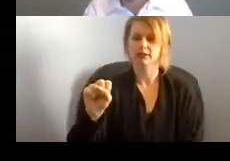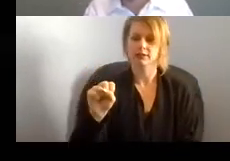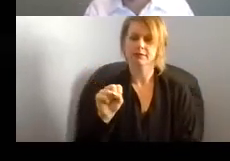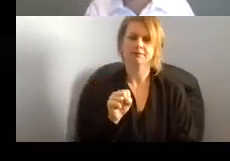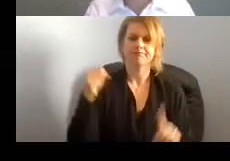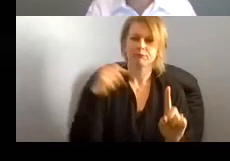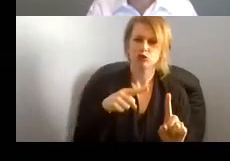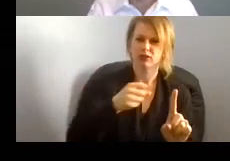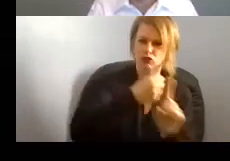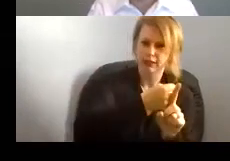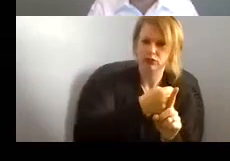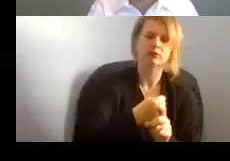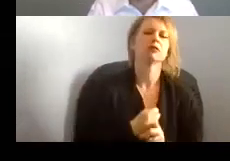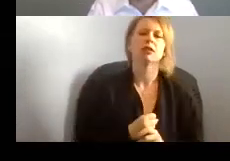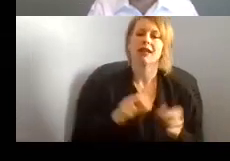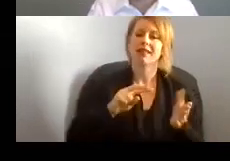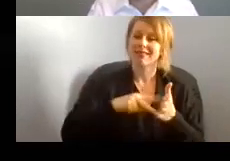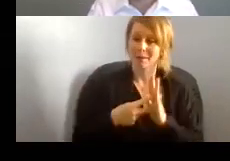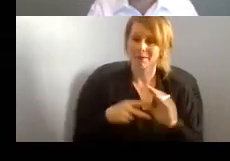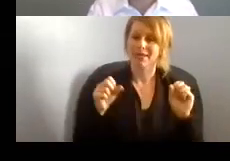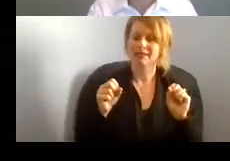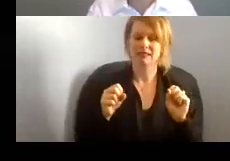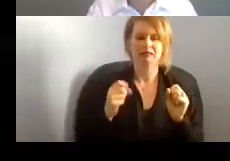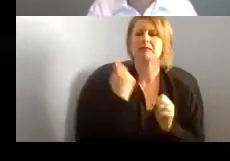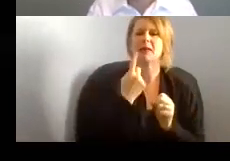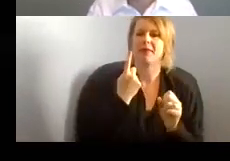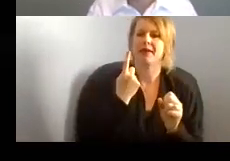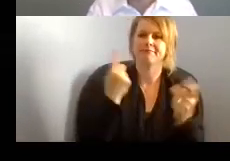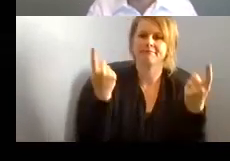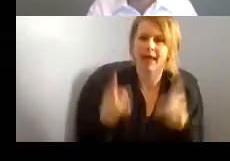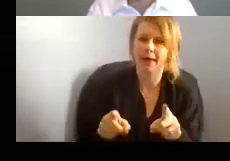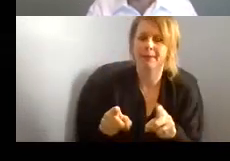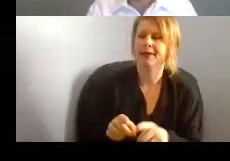temporary, but still powerful, emotional responses in children who are grieving.